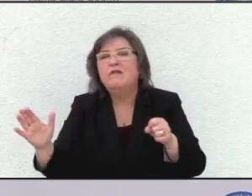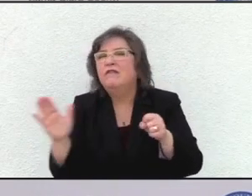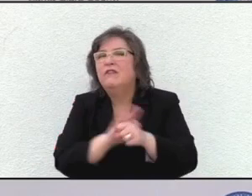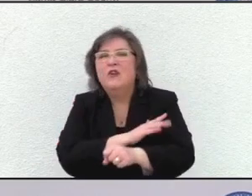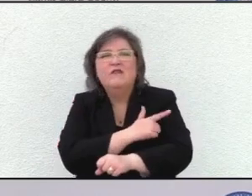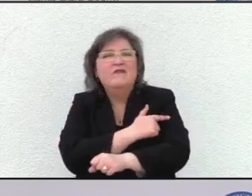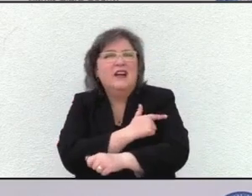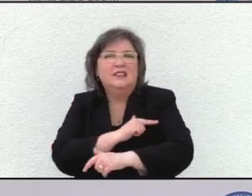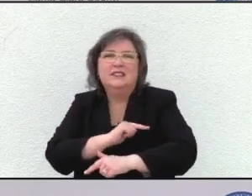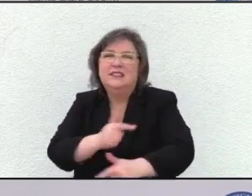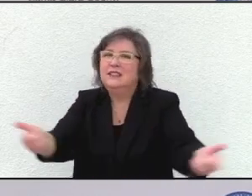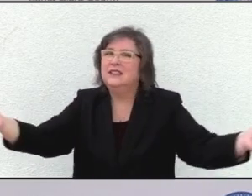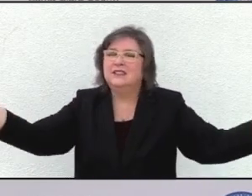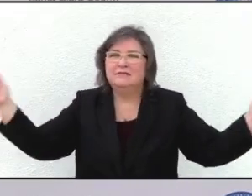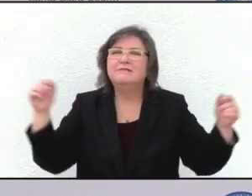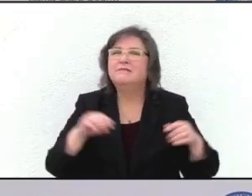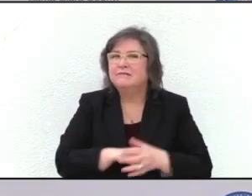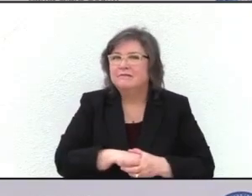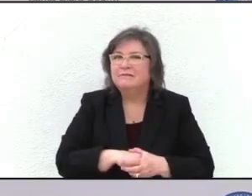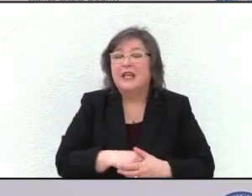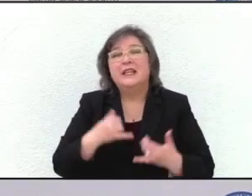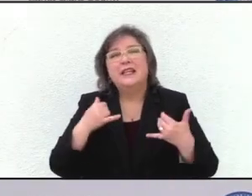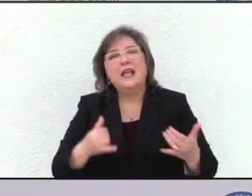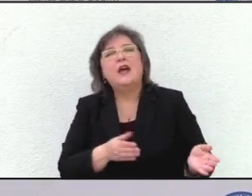to turn it over now to Supervisor Susan Ellenberg.